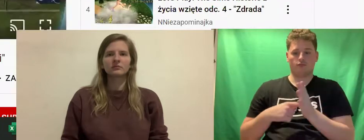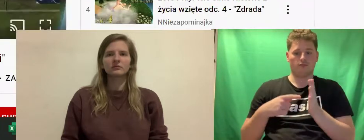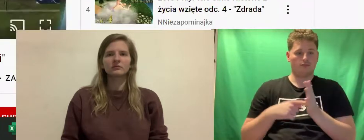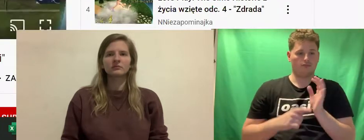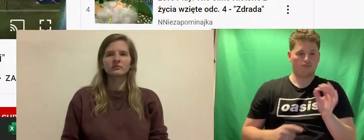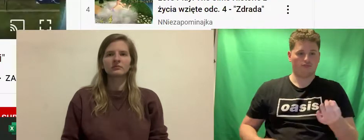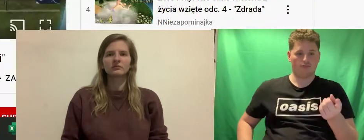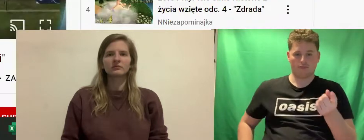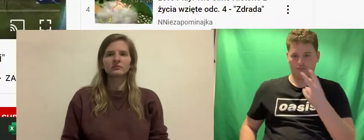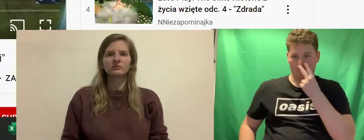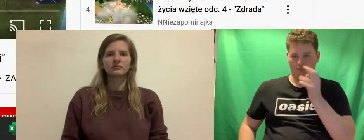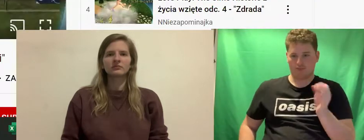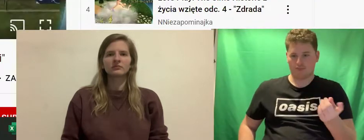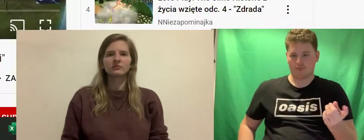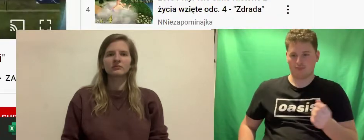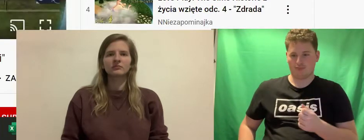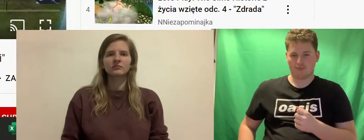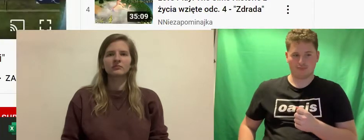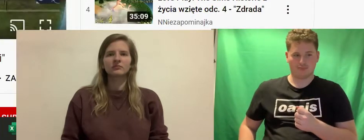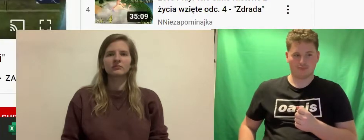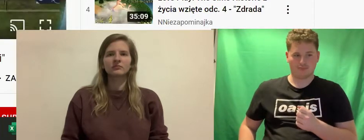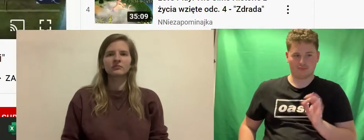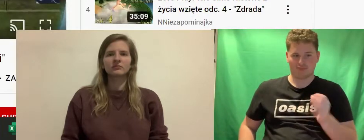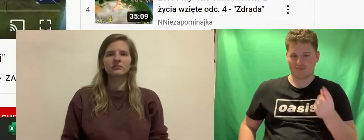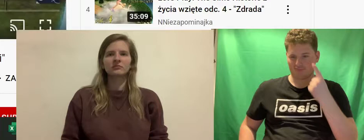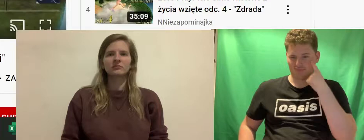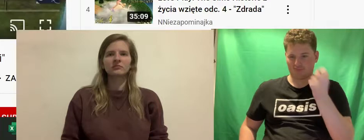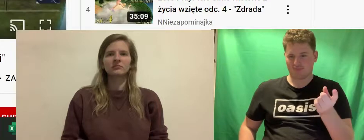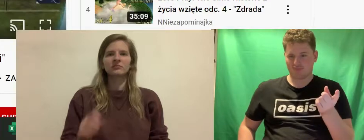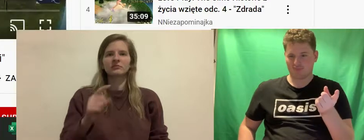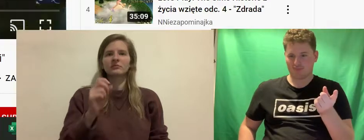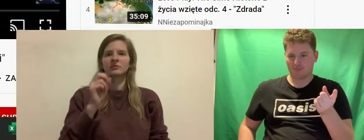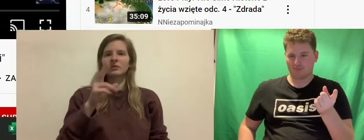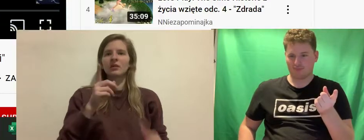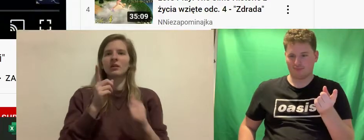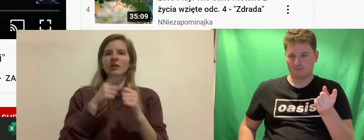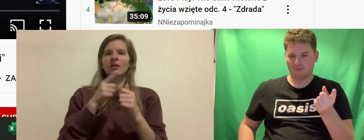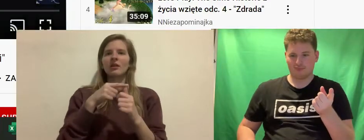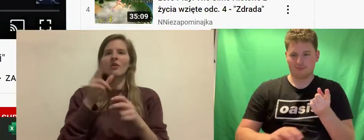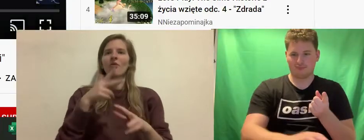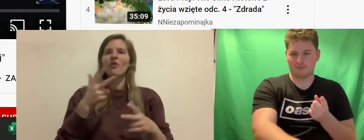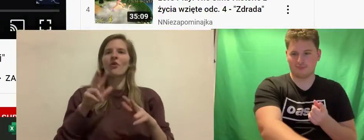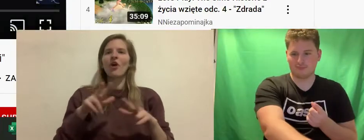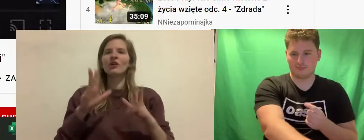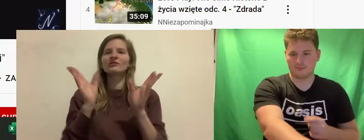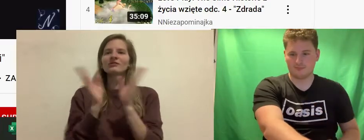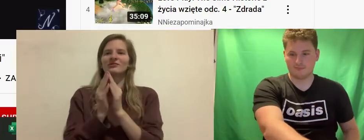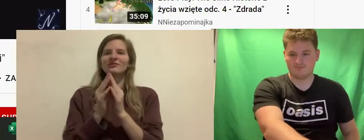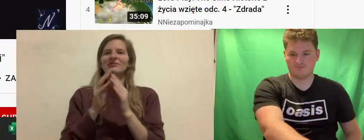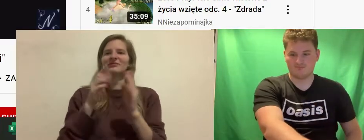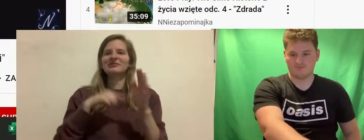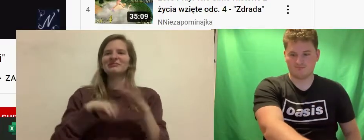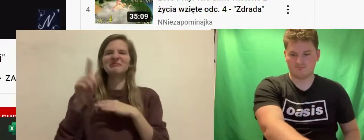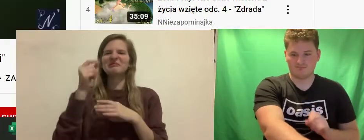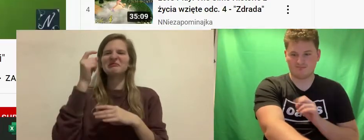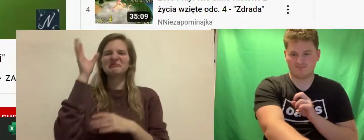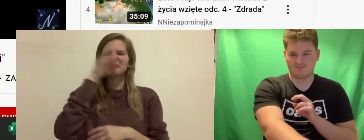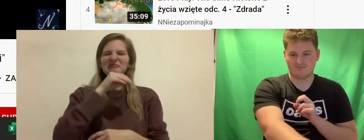A: HERE! this is what it looks like. A: Remember? that's how we played it, Kamo? K; I remember yes, but these are just elements, not all of them.